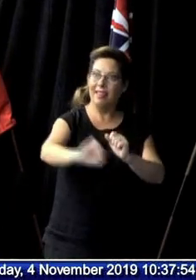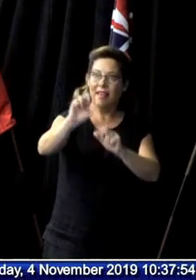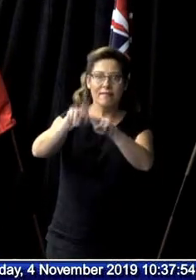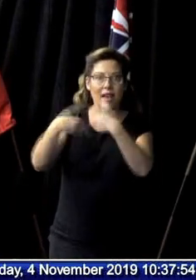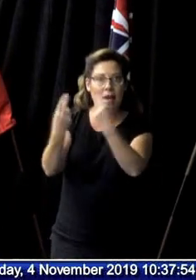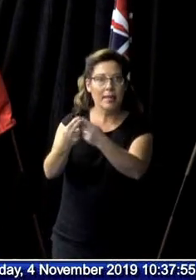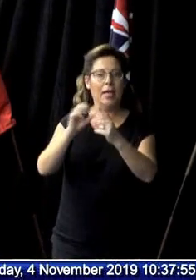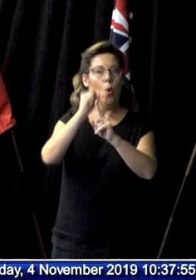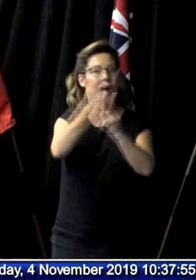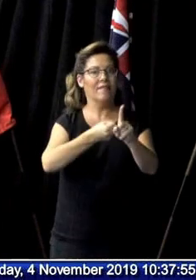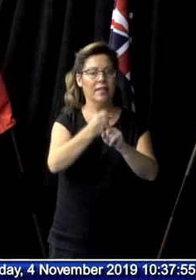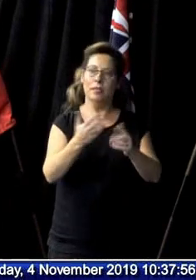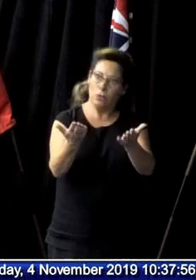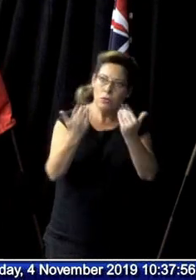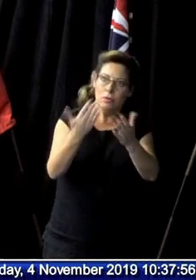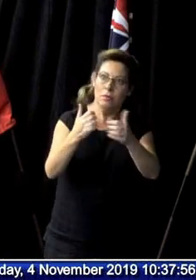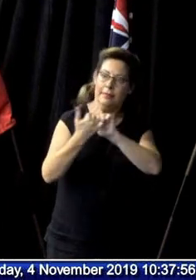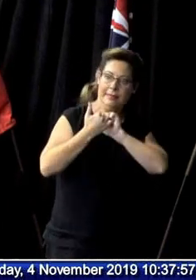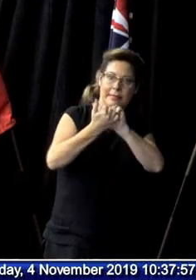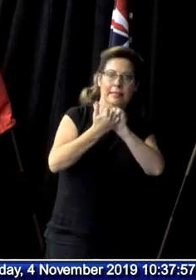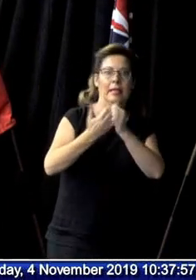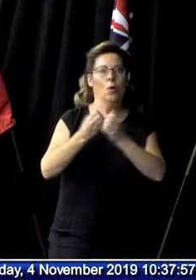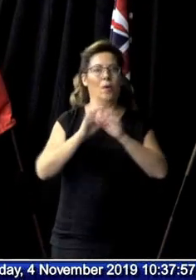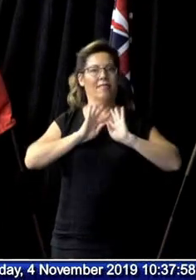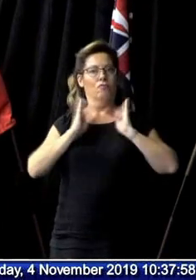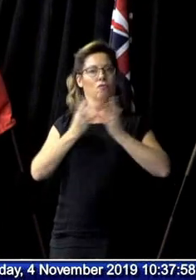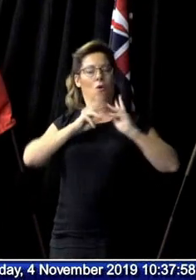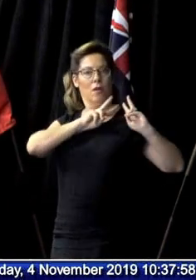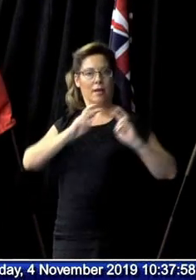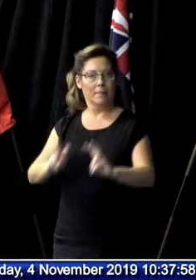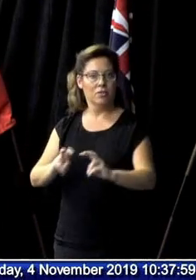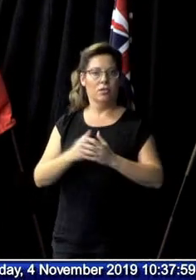The task of funding and establishing services to ensure people receive the